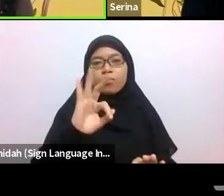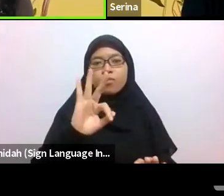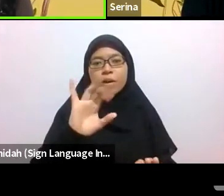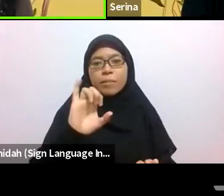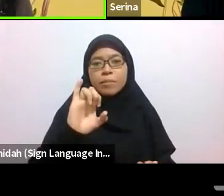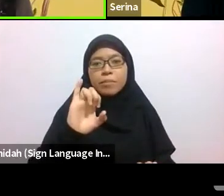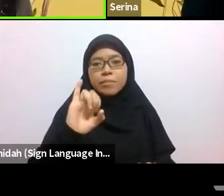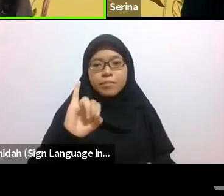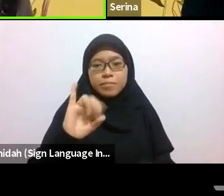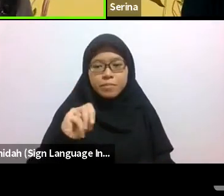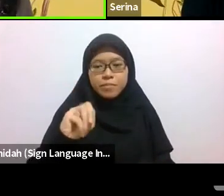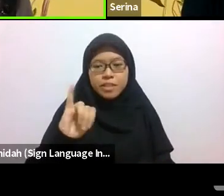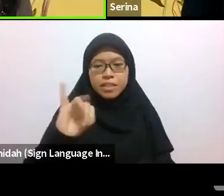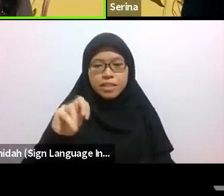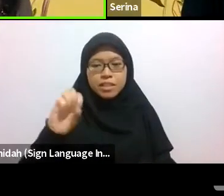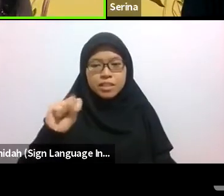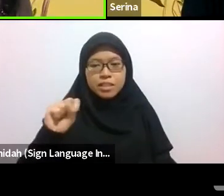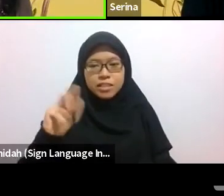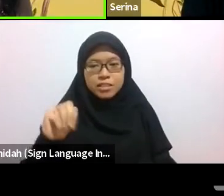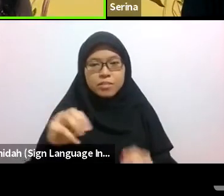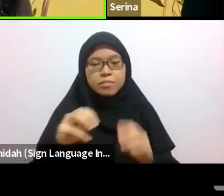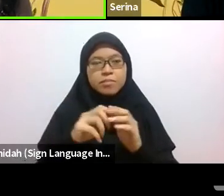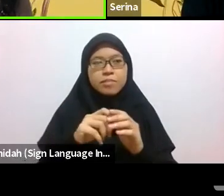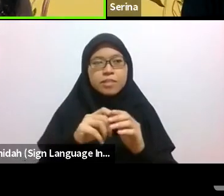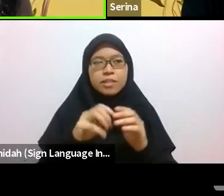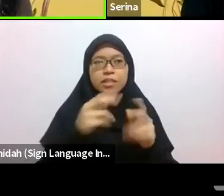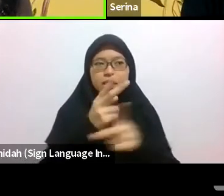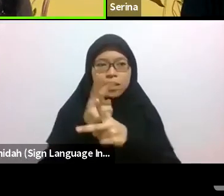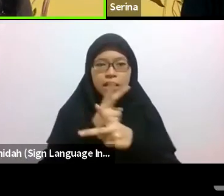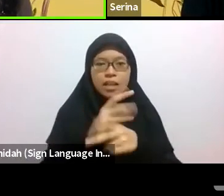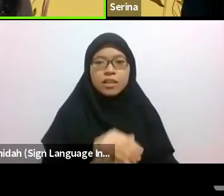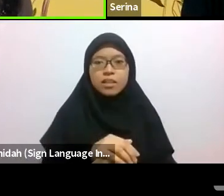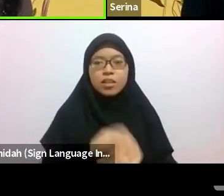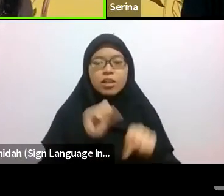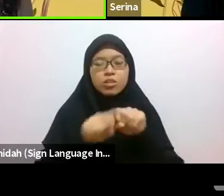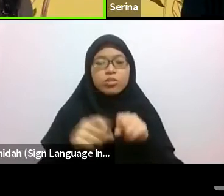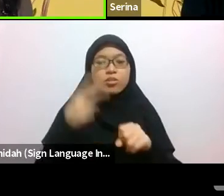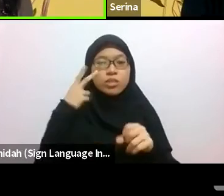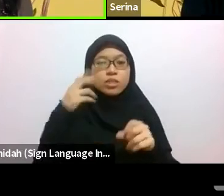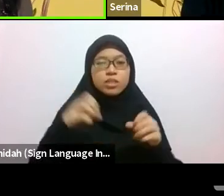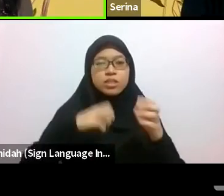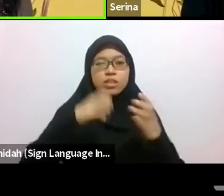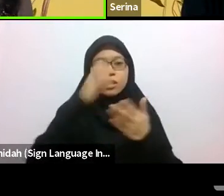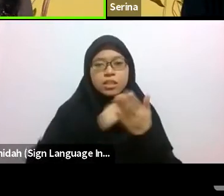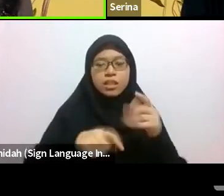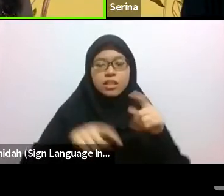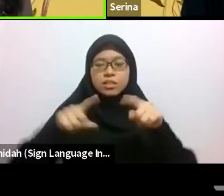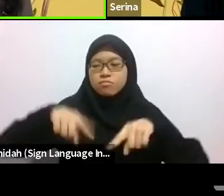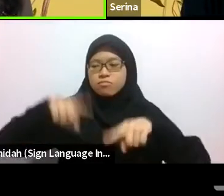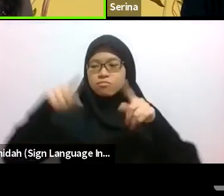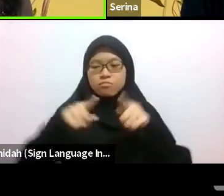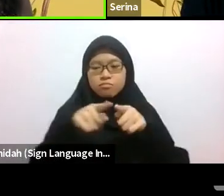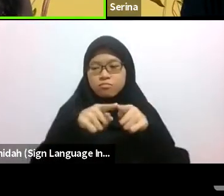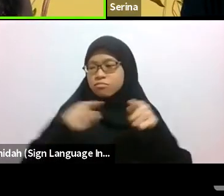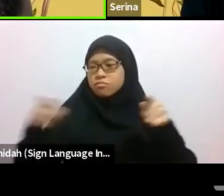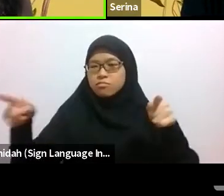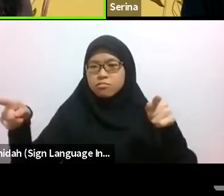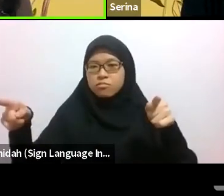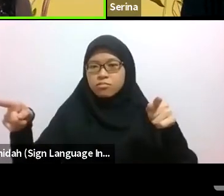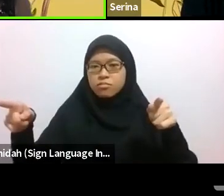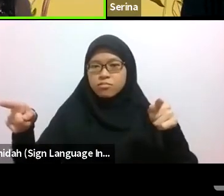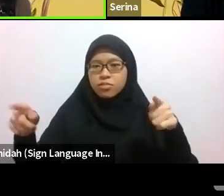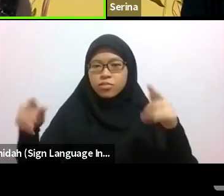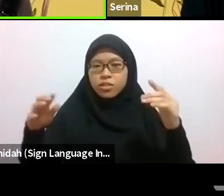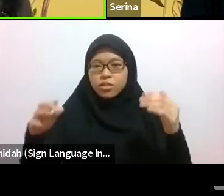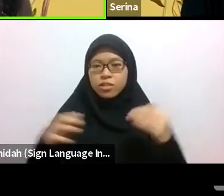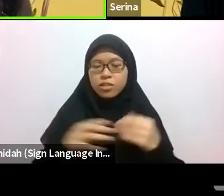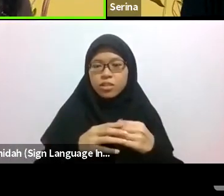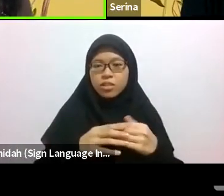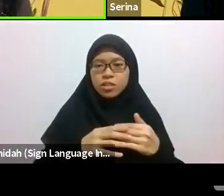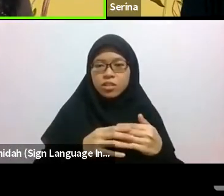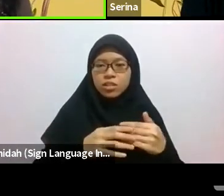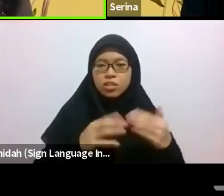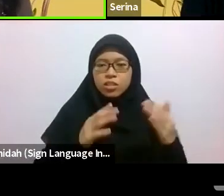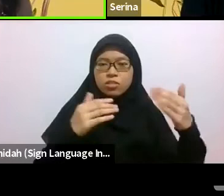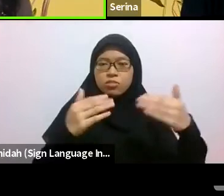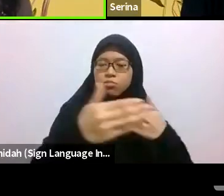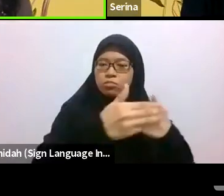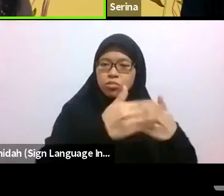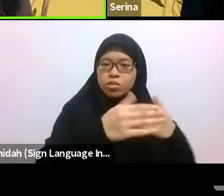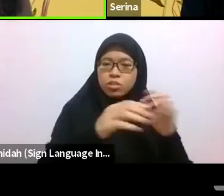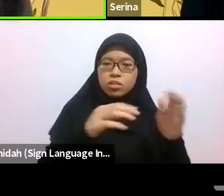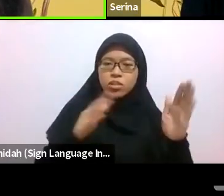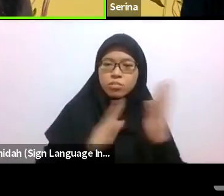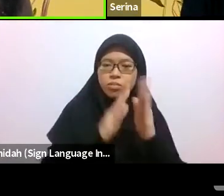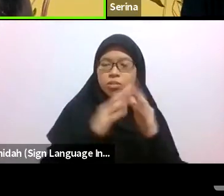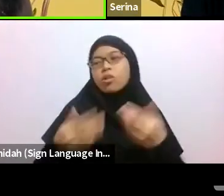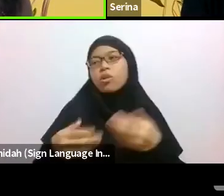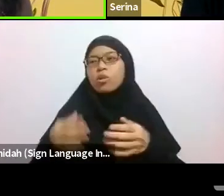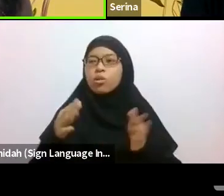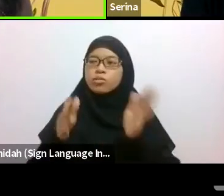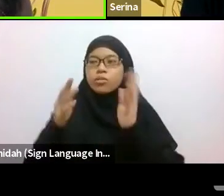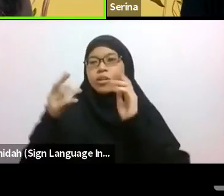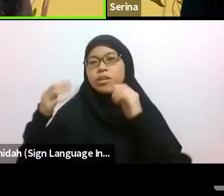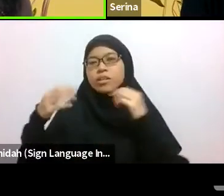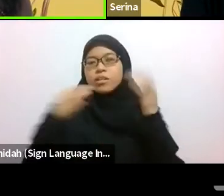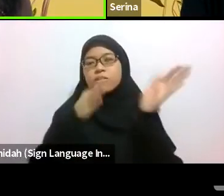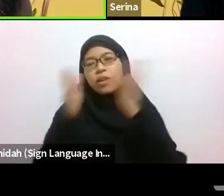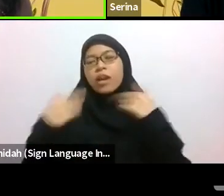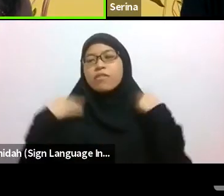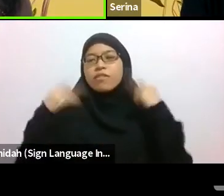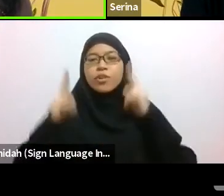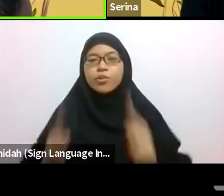So I think that’s why you’ll notice the essays really range from, let’s say, an eco-spiritual approach, for instance, to humans’ relationship with birds that inhabit the space with them,